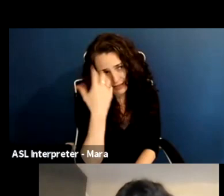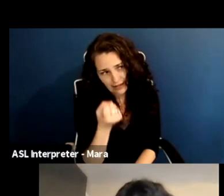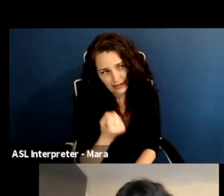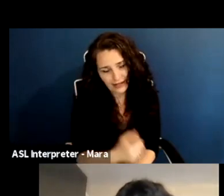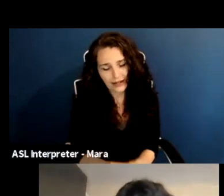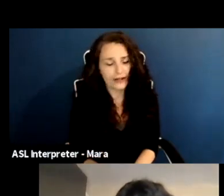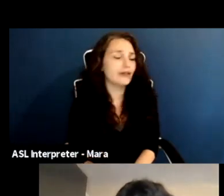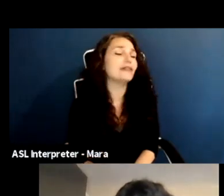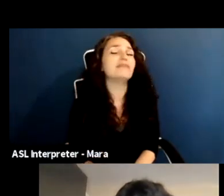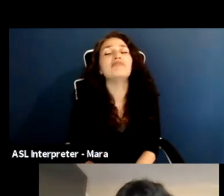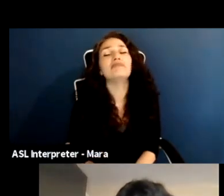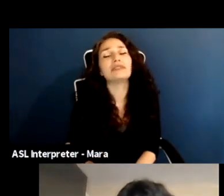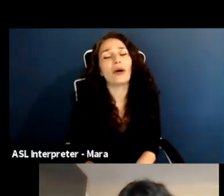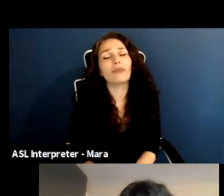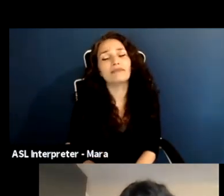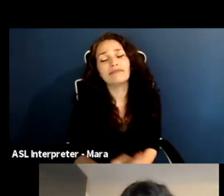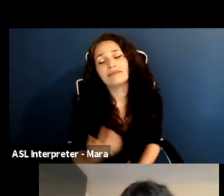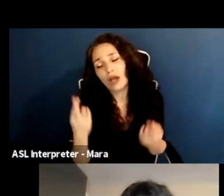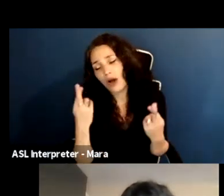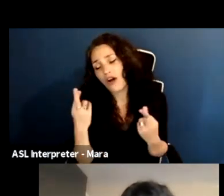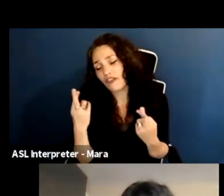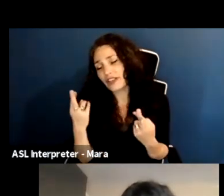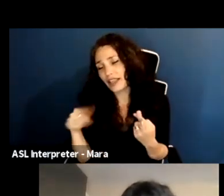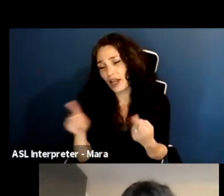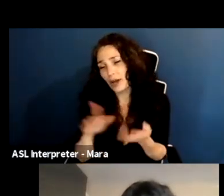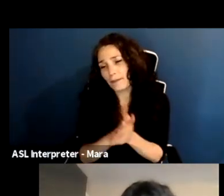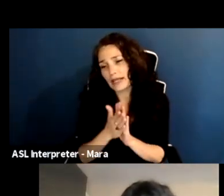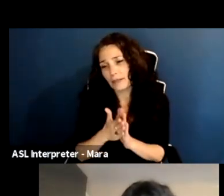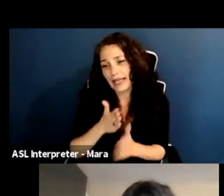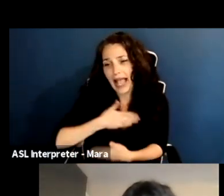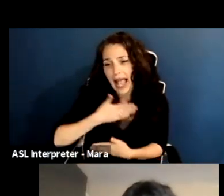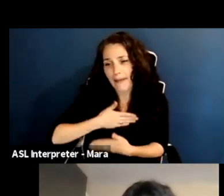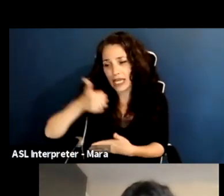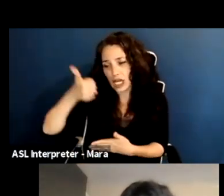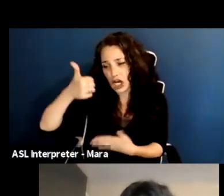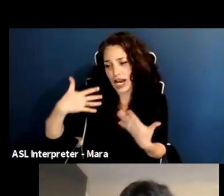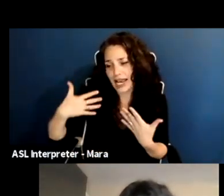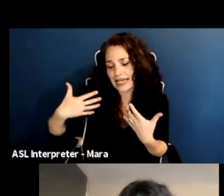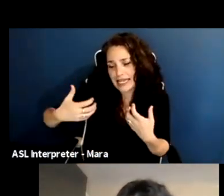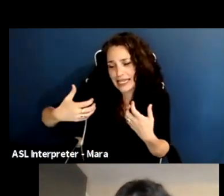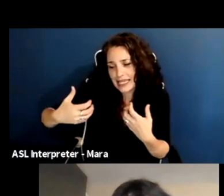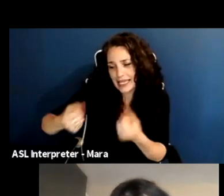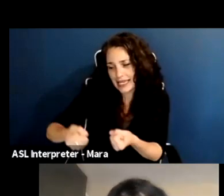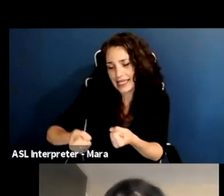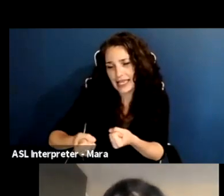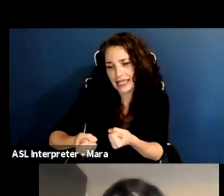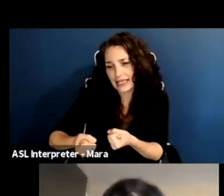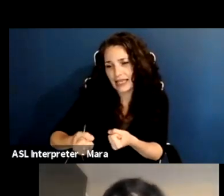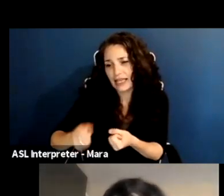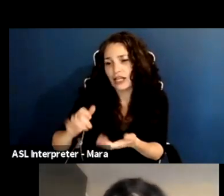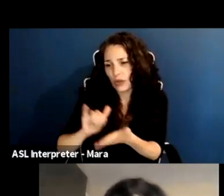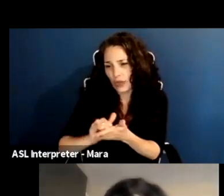So, yeah, I think that's what really motivates me and really also inspires me, so.